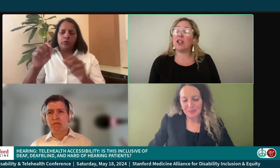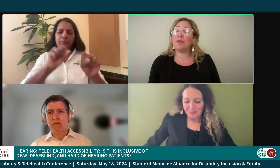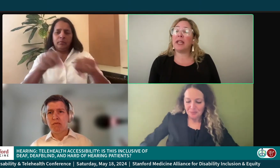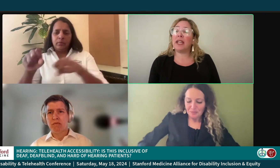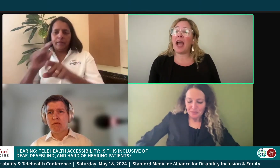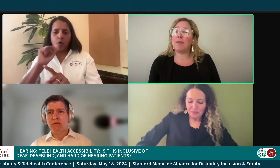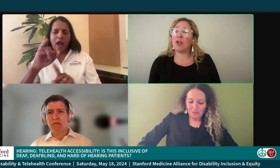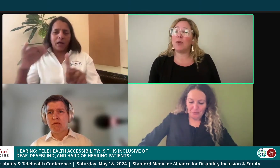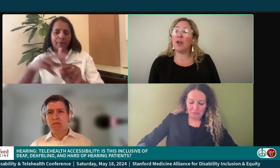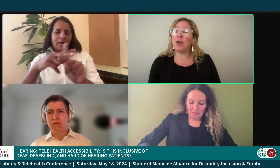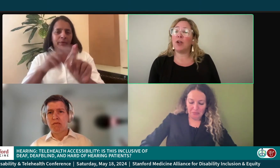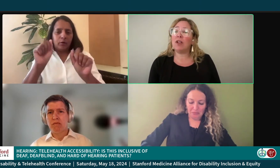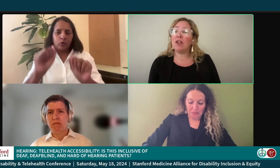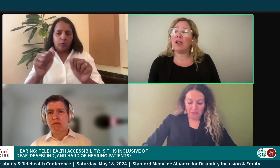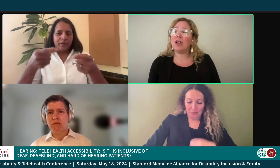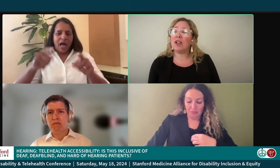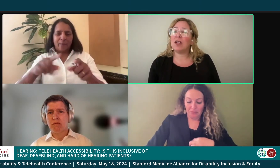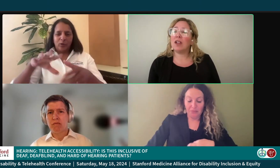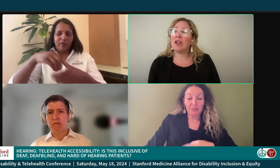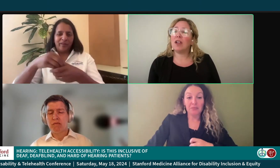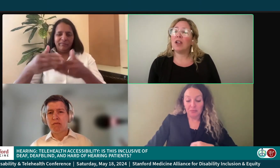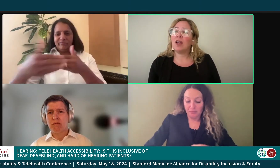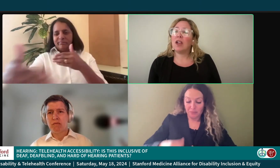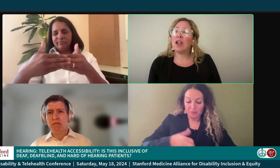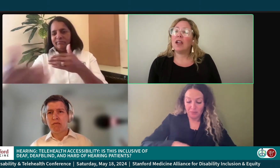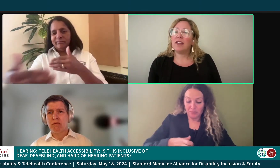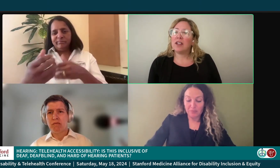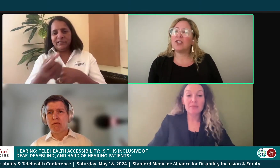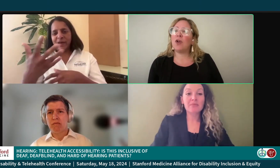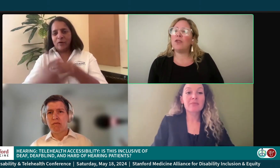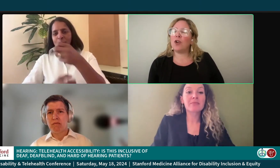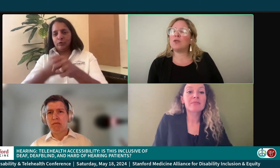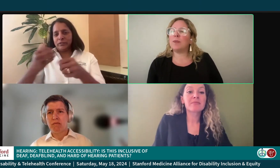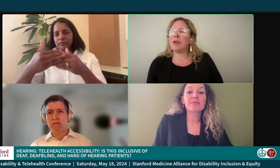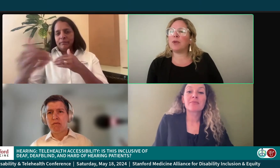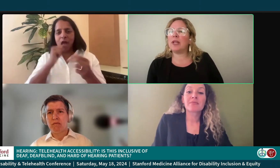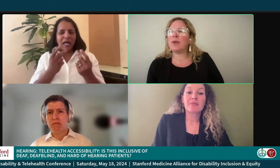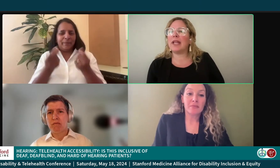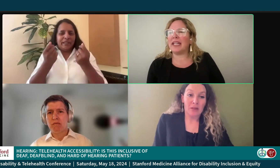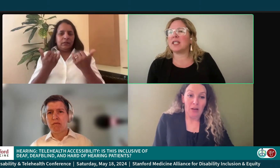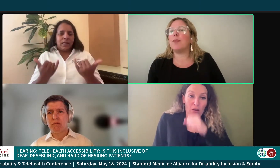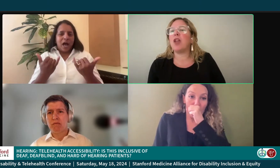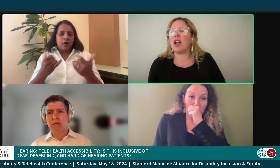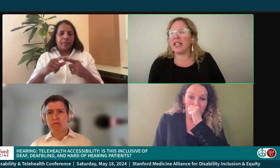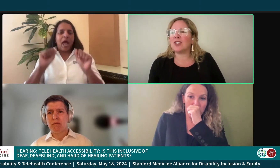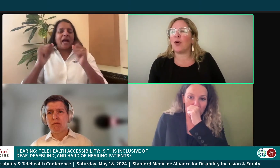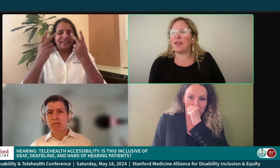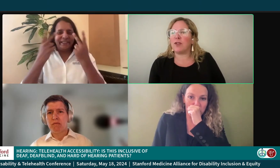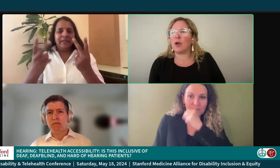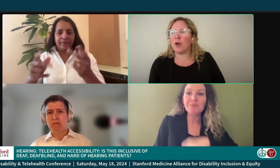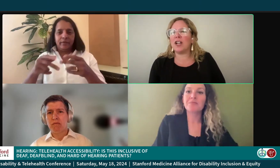could be applicable. So those would be really related to plugins going forward,